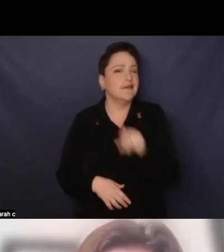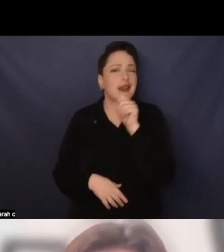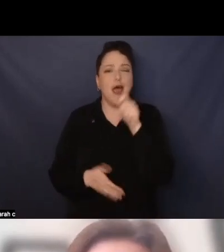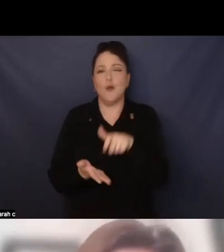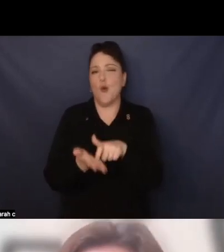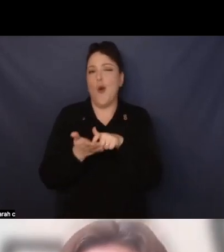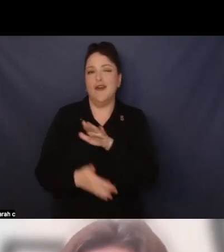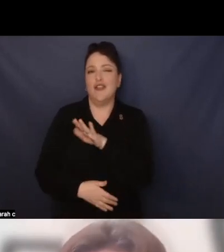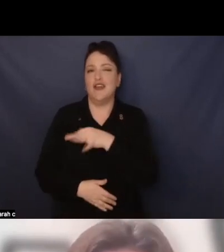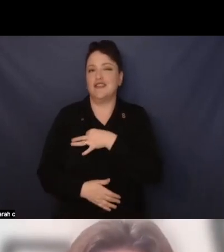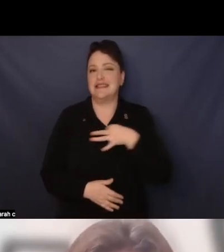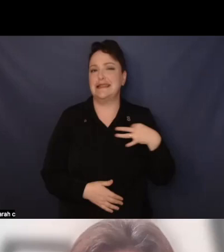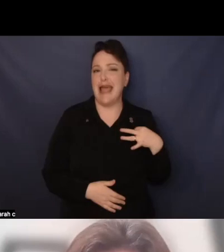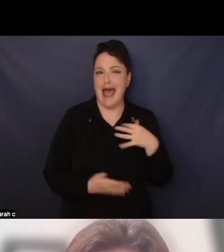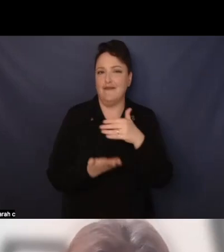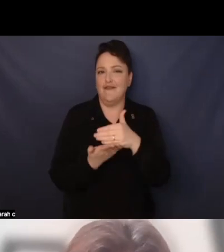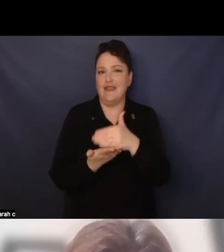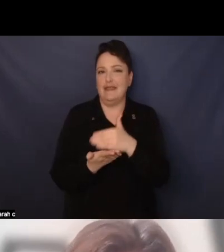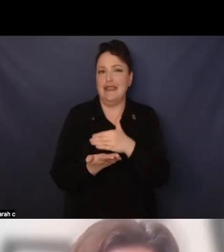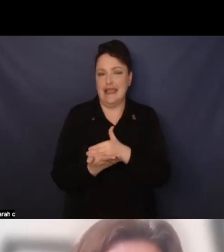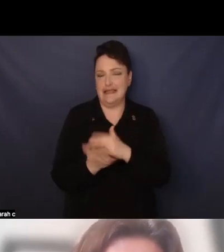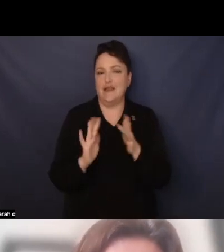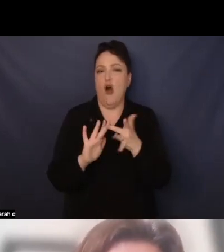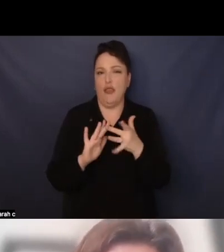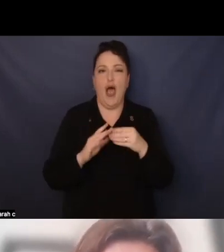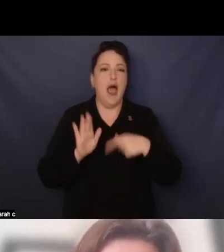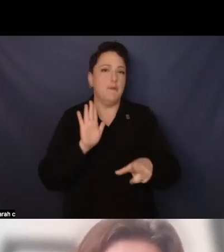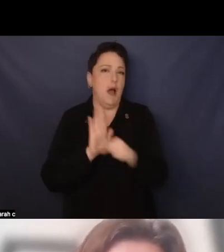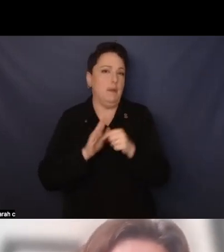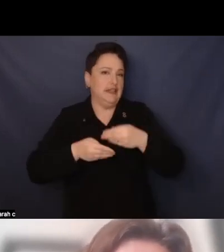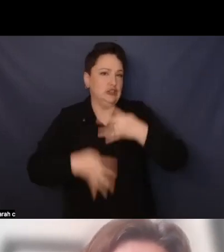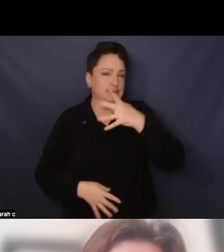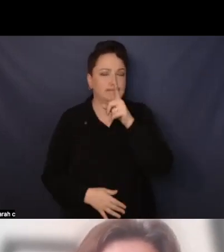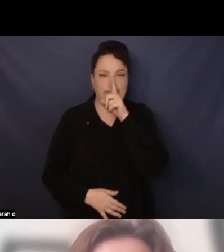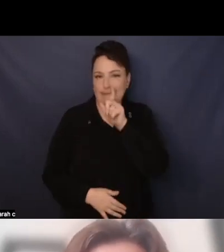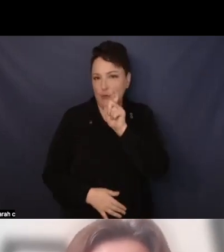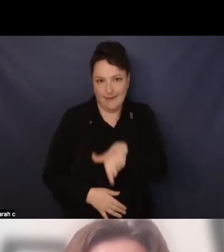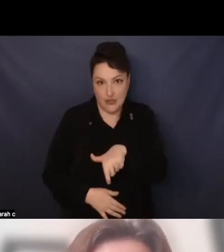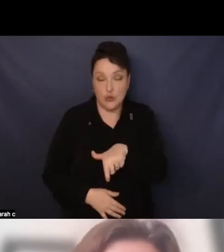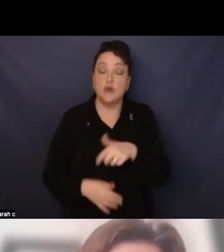a public entity might have to be more transparent. So you are going to have to do some Googling and